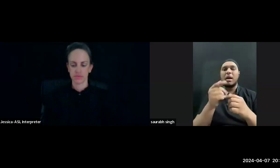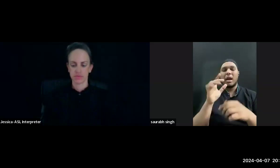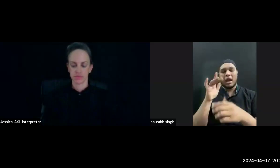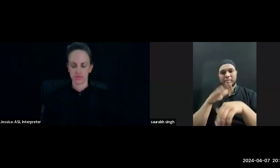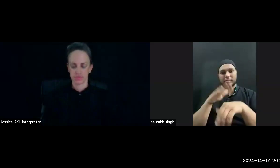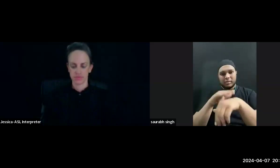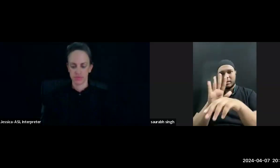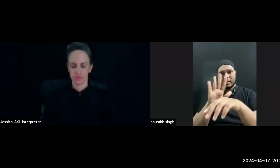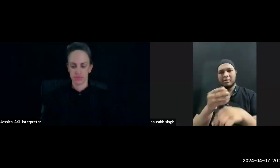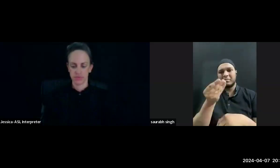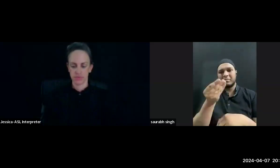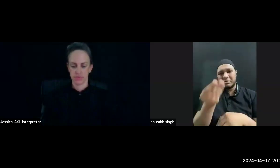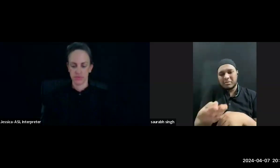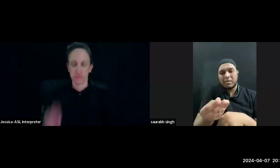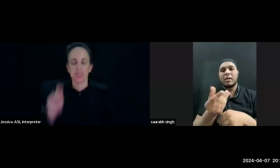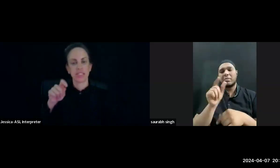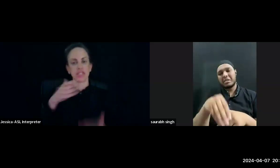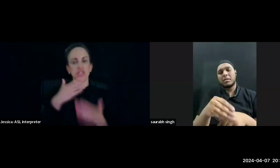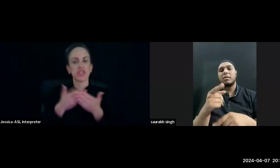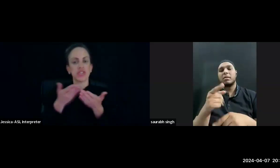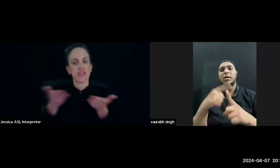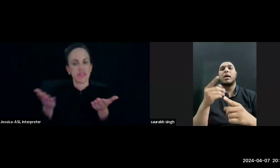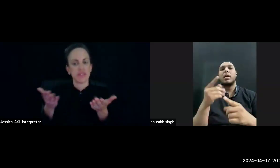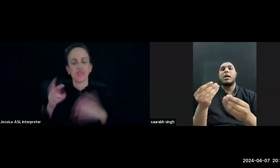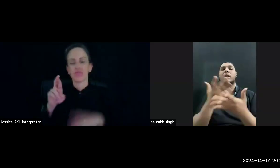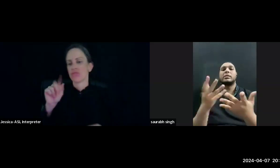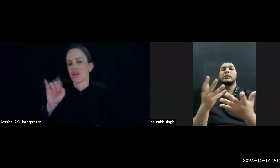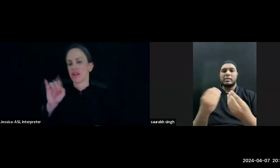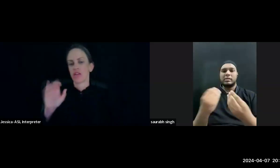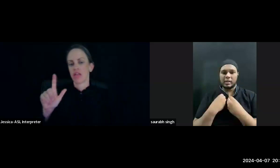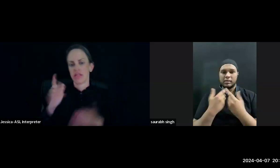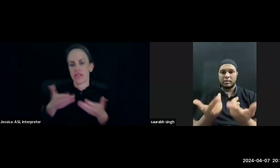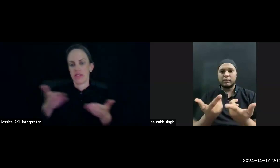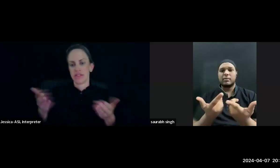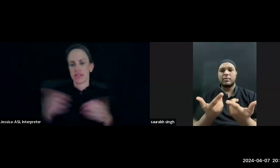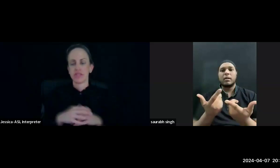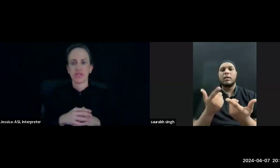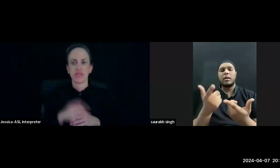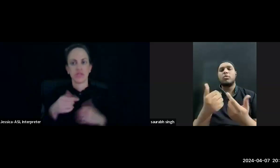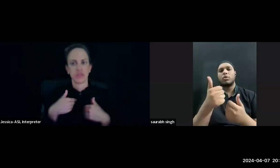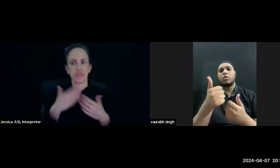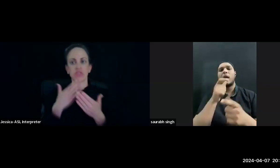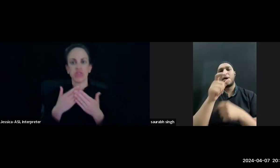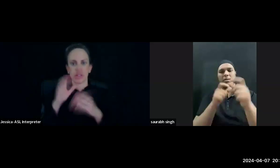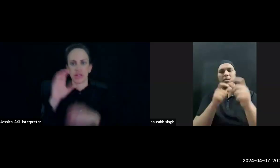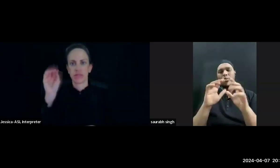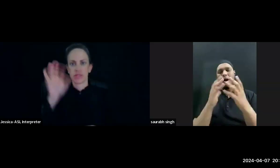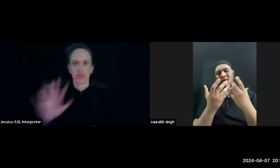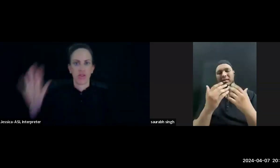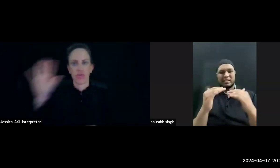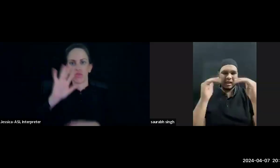devices wearable devices okay which you have very good companies across the world uh which provide